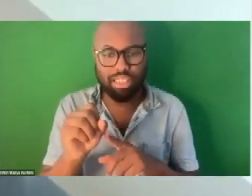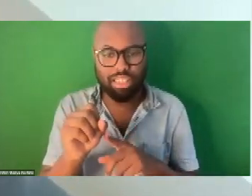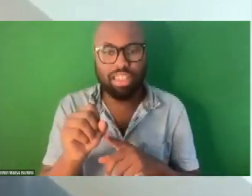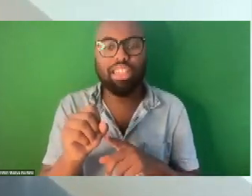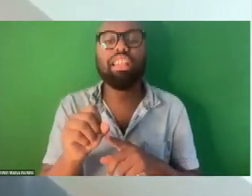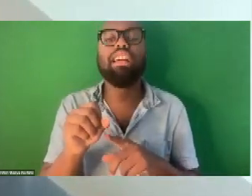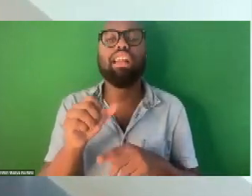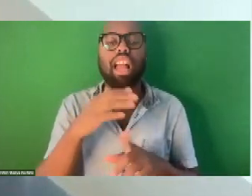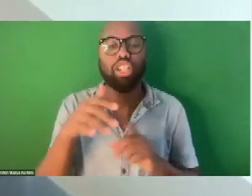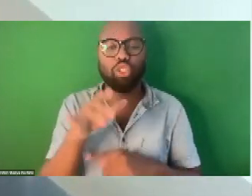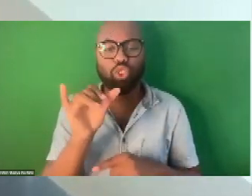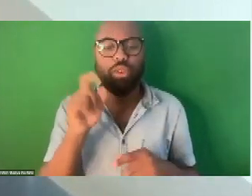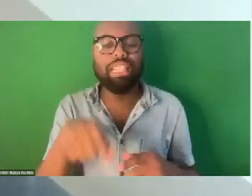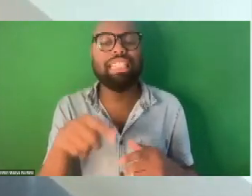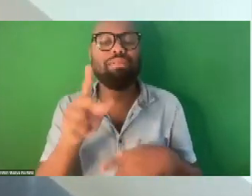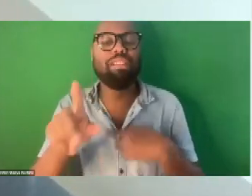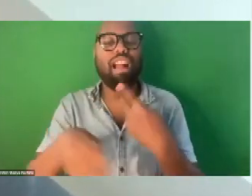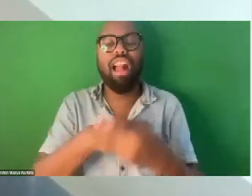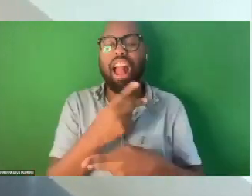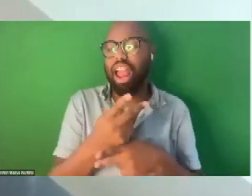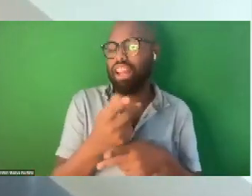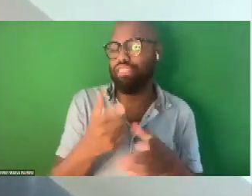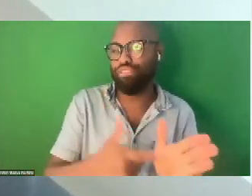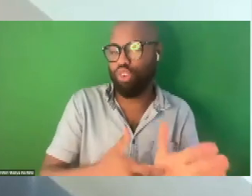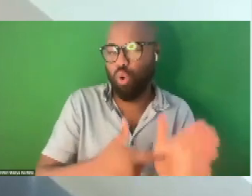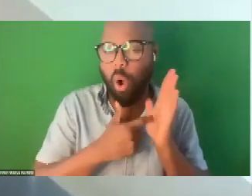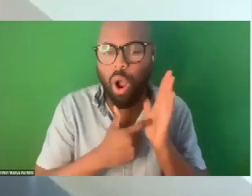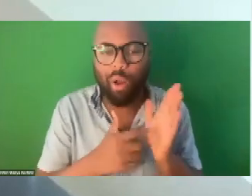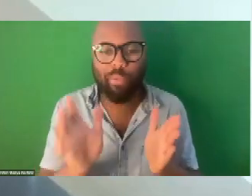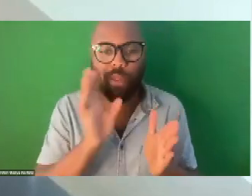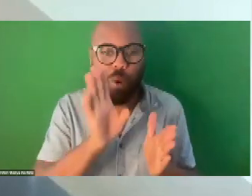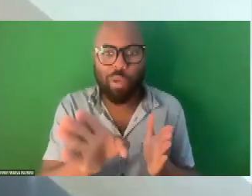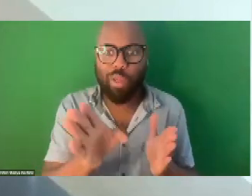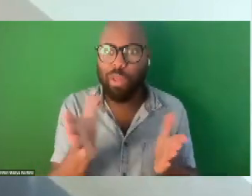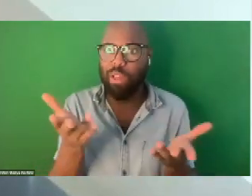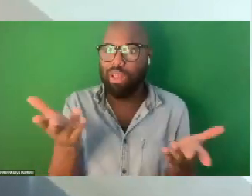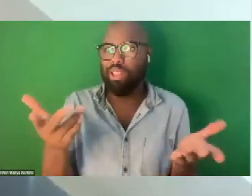We need some kind of requirement that's going to hold the line and say, no,